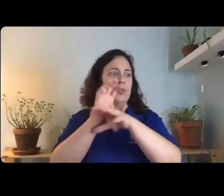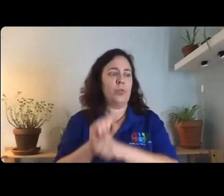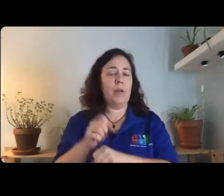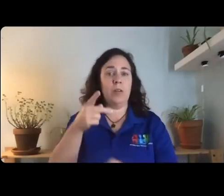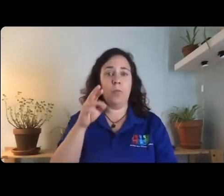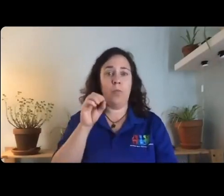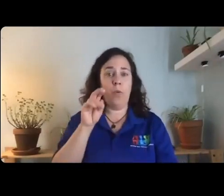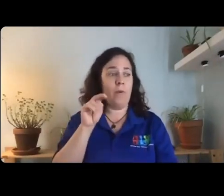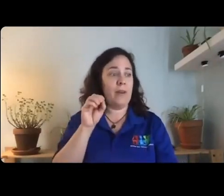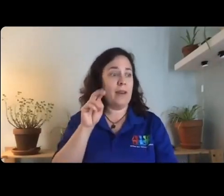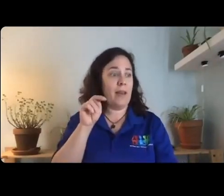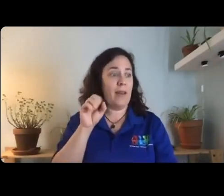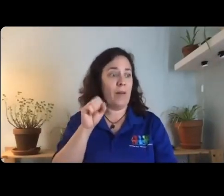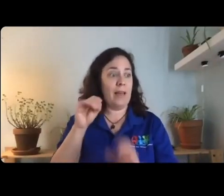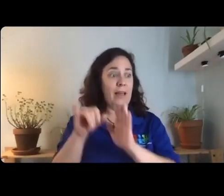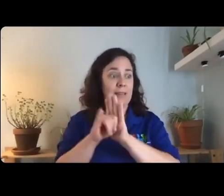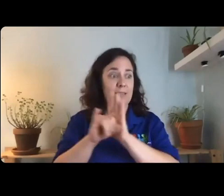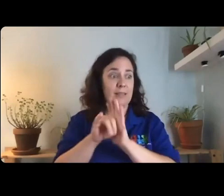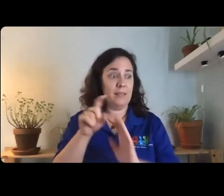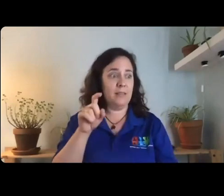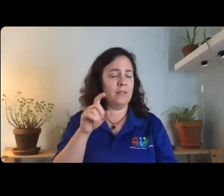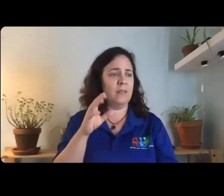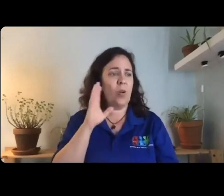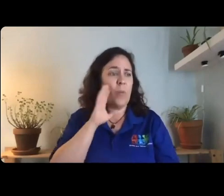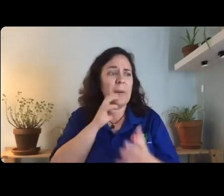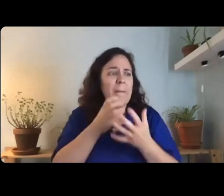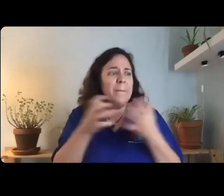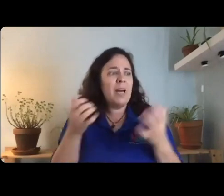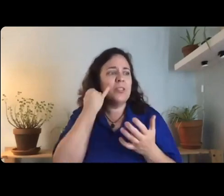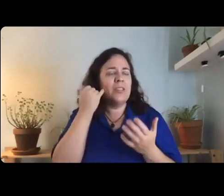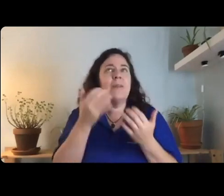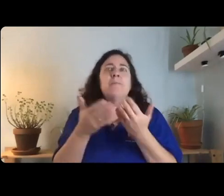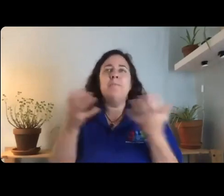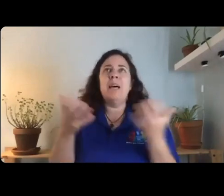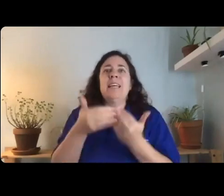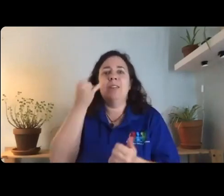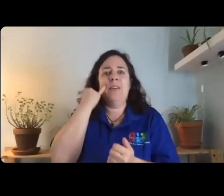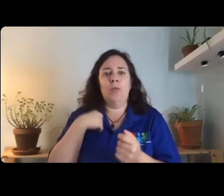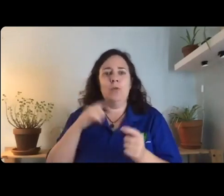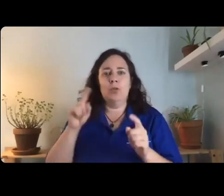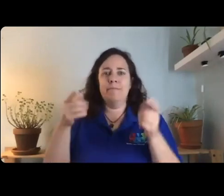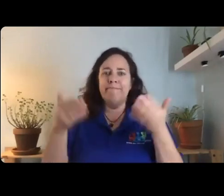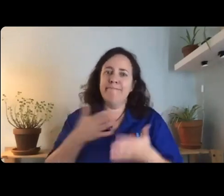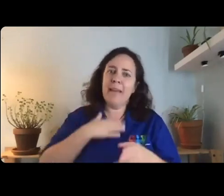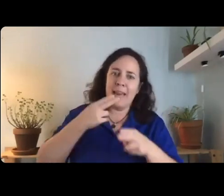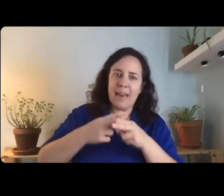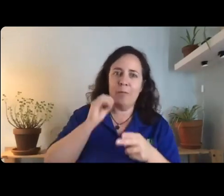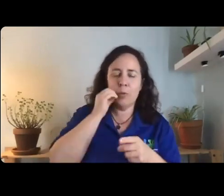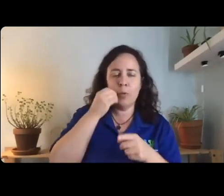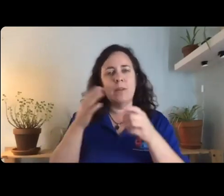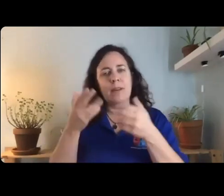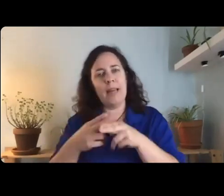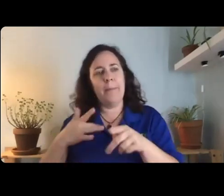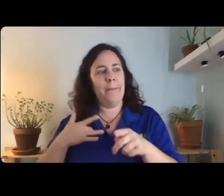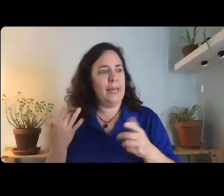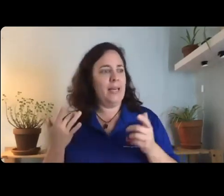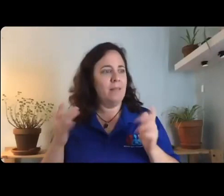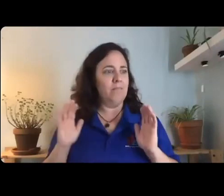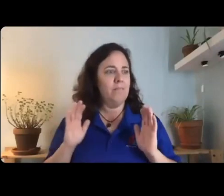> Yeah, I too agree. Do you think it's an end goal that we discontinue traditional pronouns and identities?